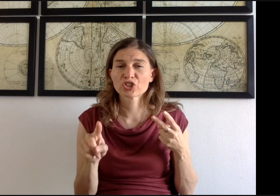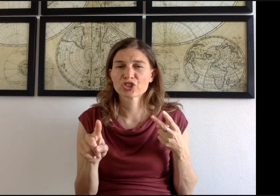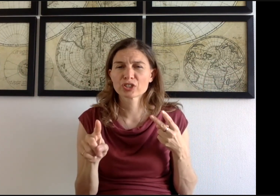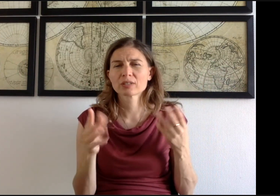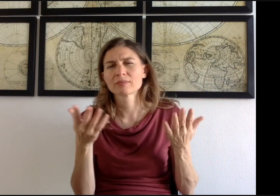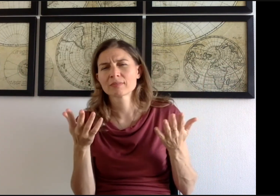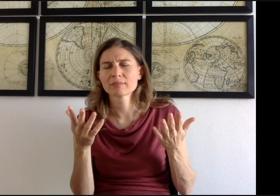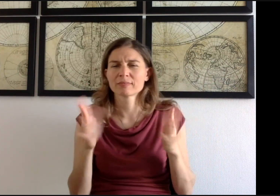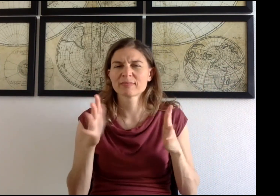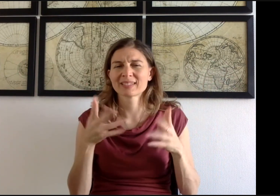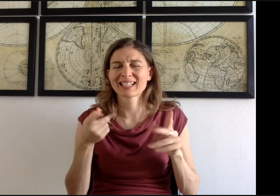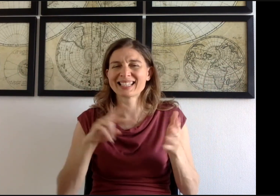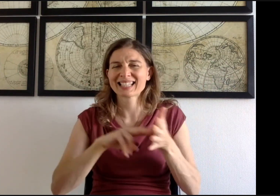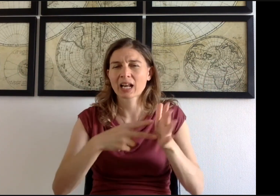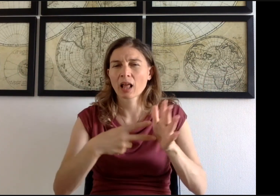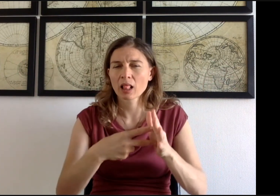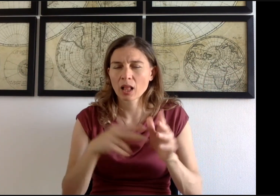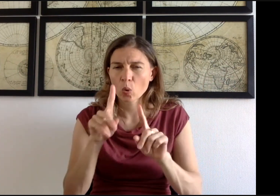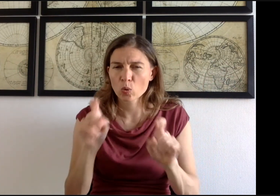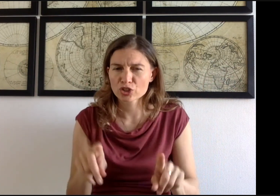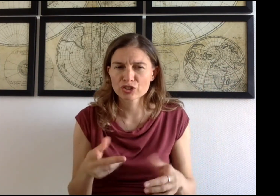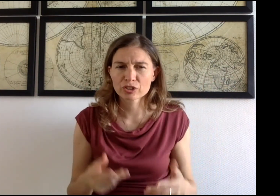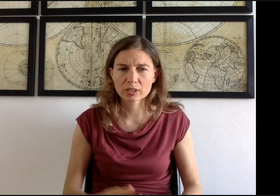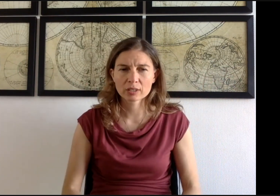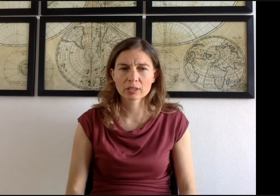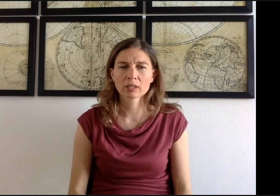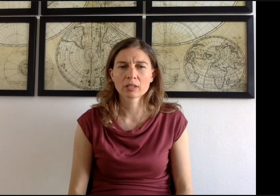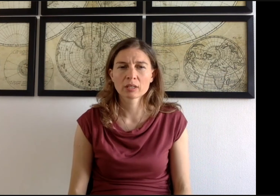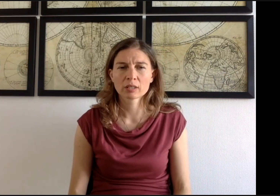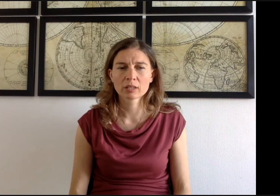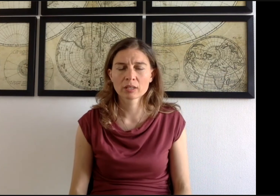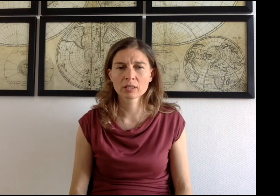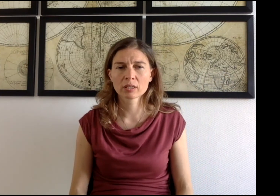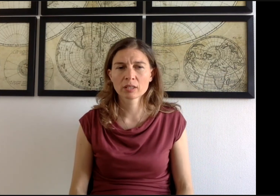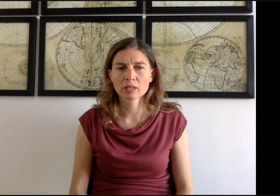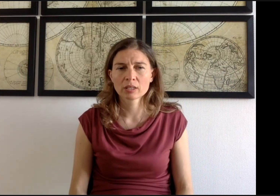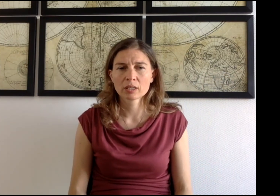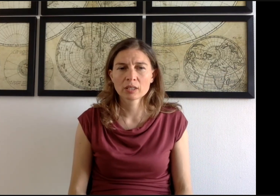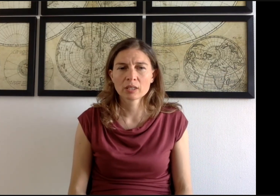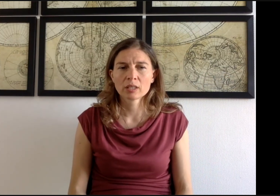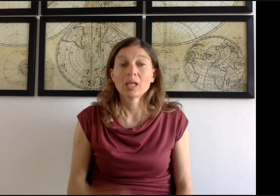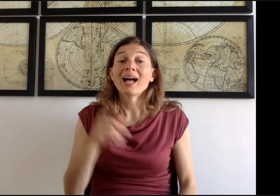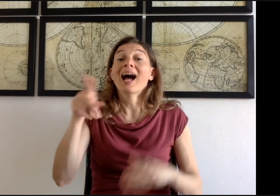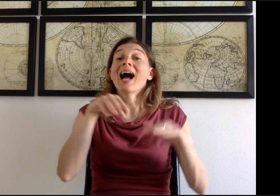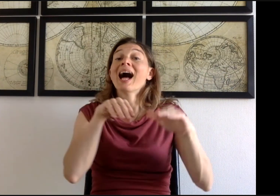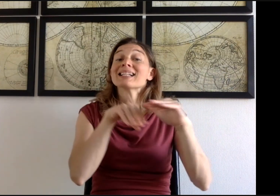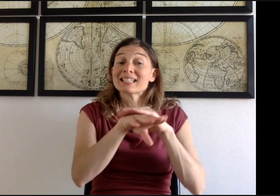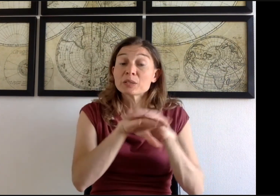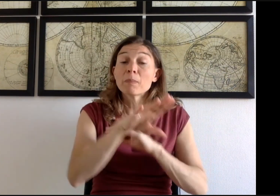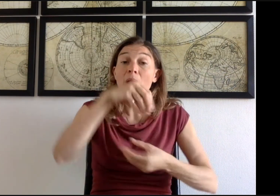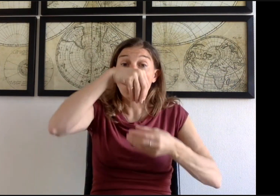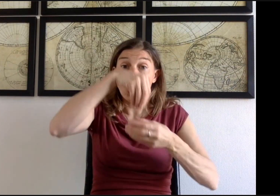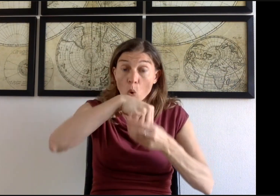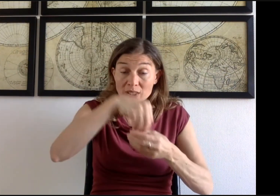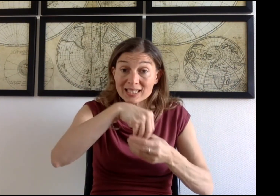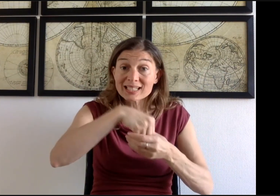how do you ensure that accessible content guidelines to do compliance in official acts, outreach materials